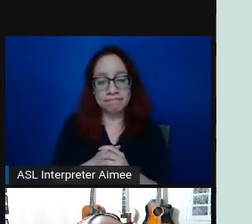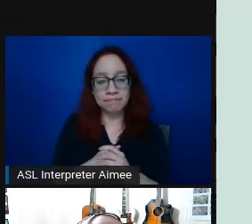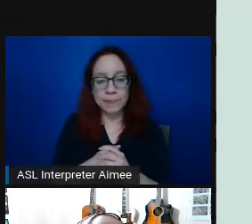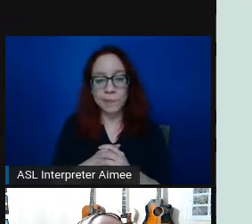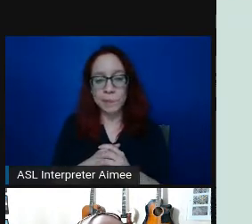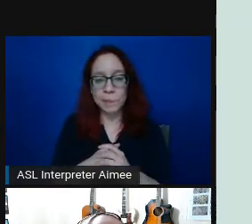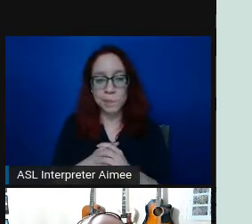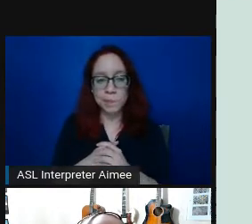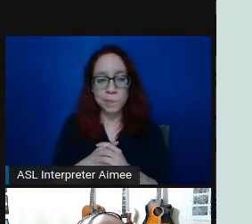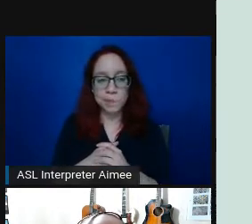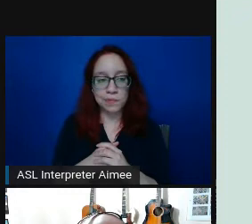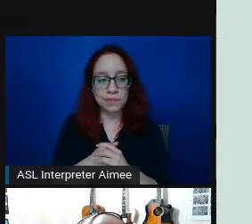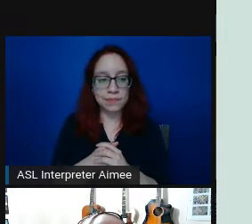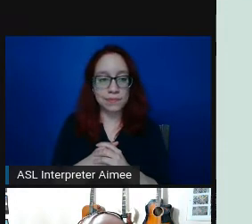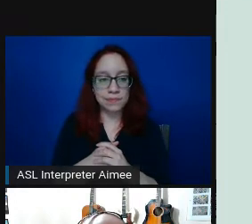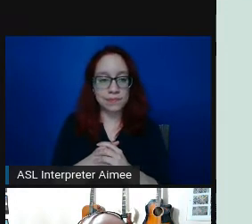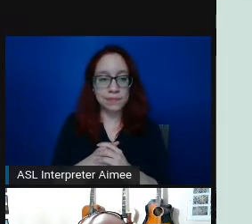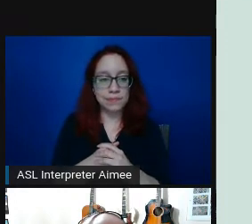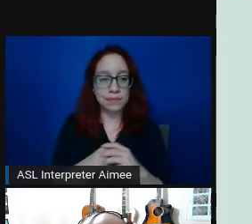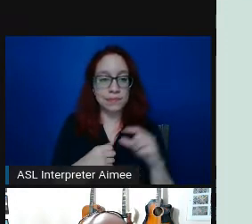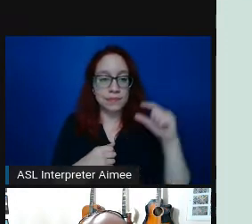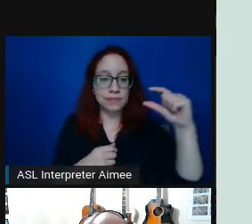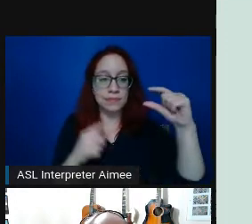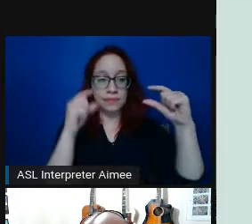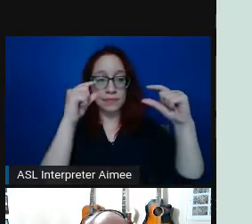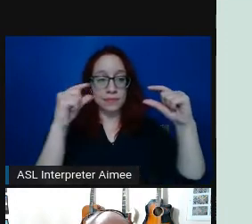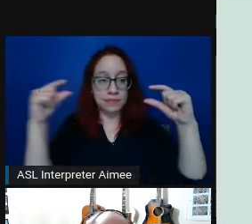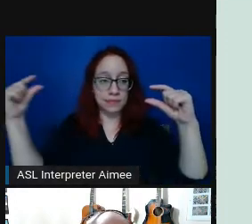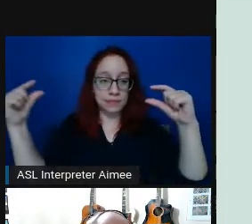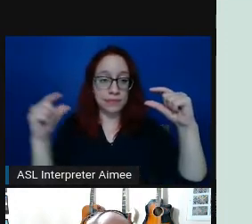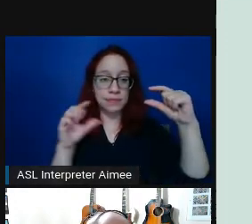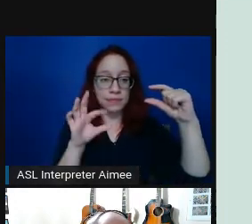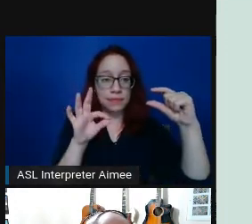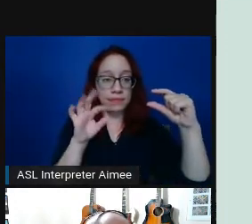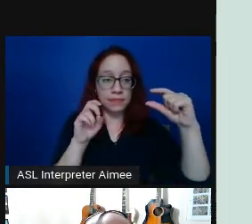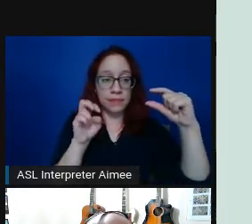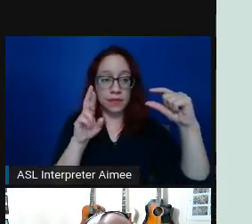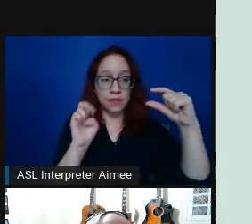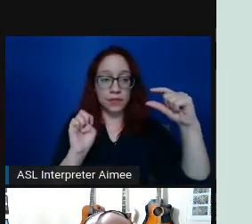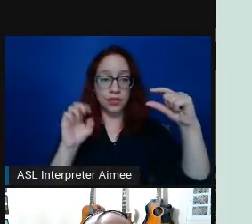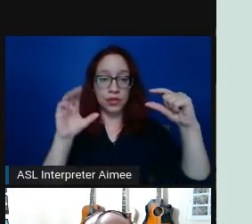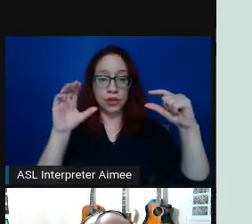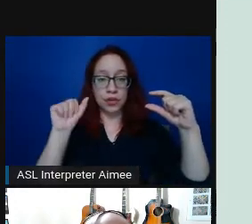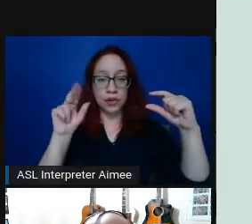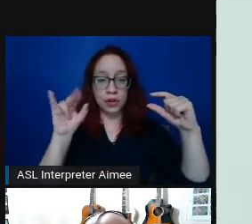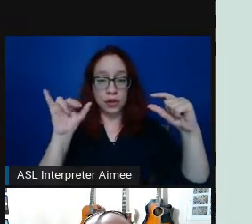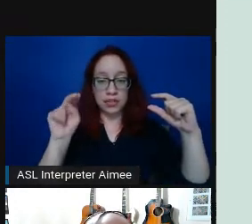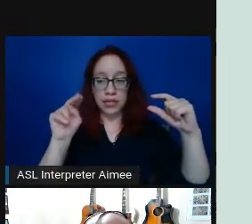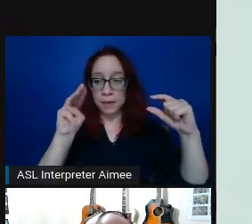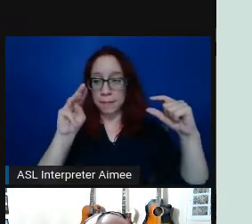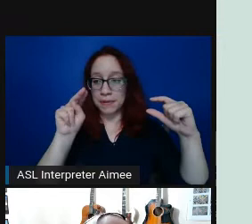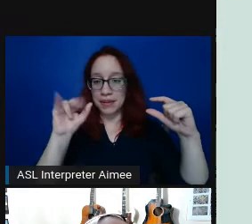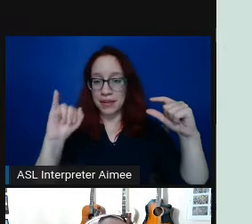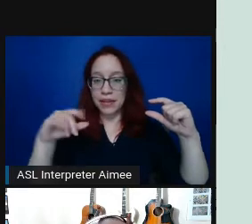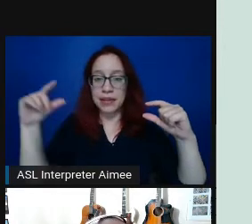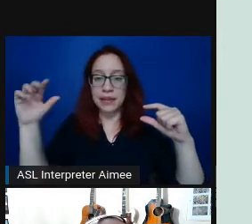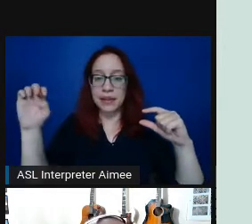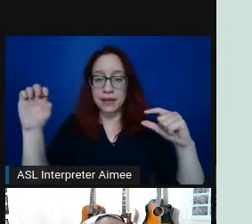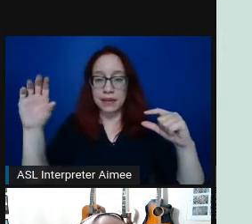Here I've got column headers, like Feature, Austin Mini, and Escort Mark 1 van, and then I have row headers.